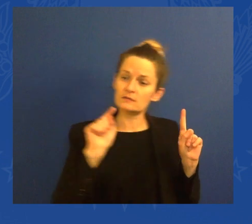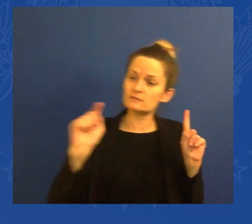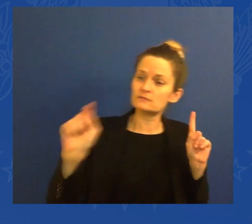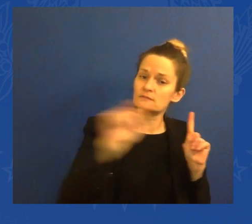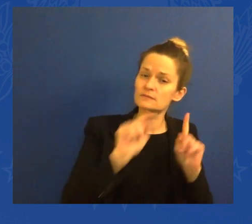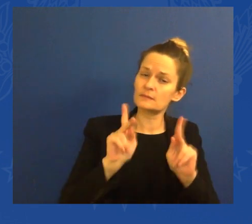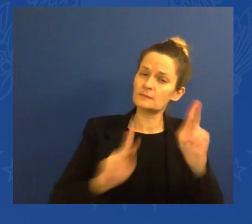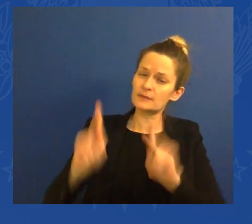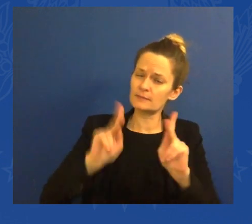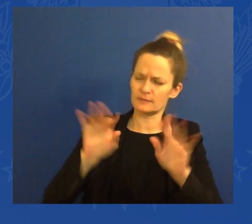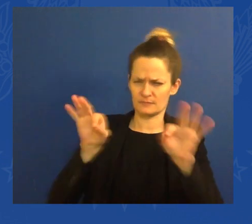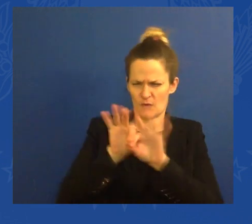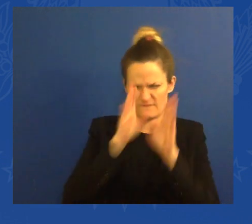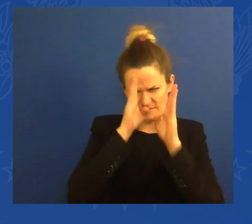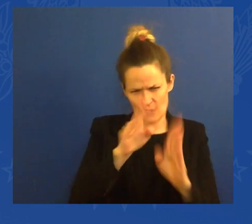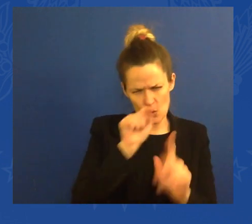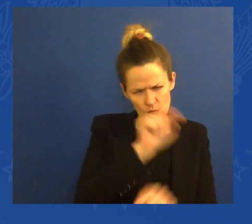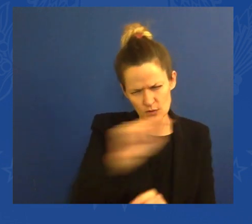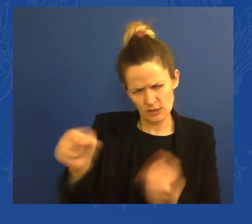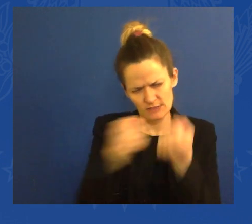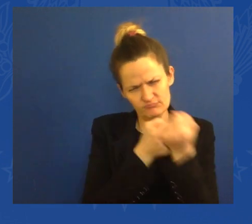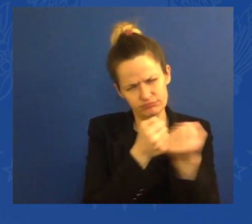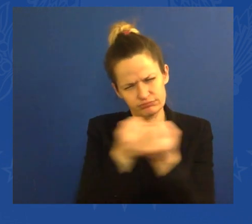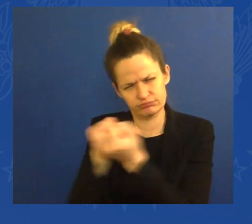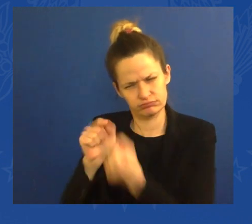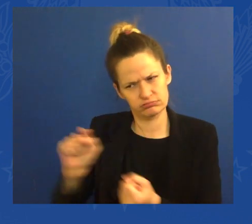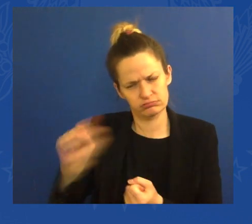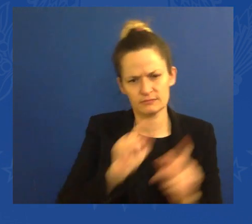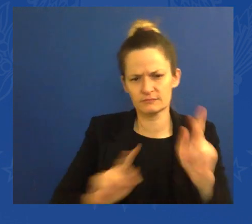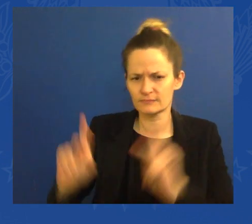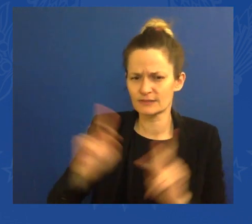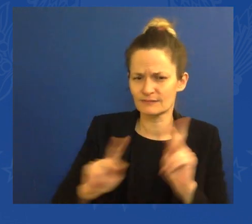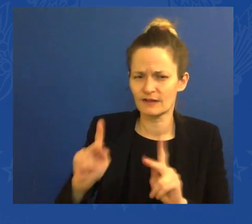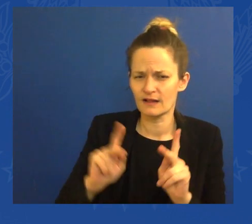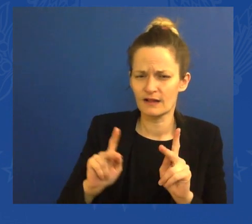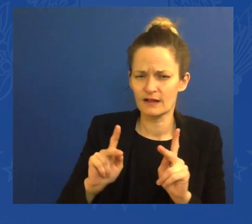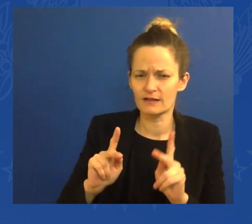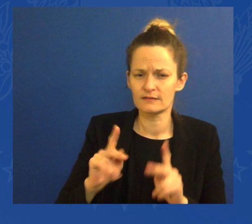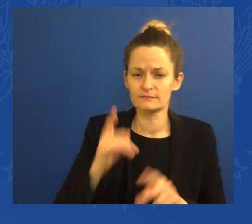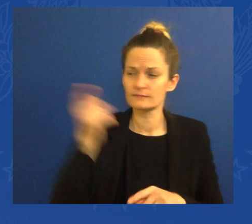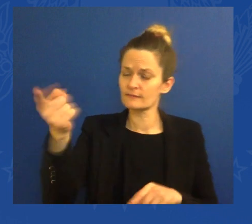all he thinks about is how to make life better for you and your family.